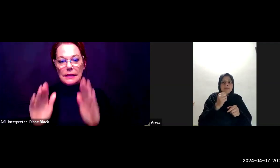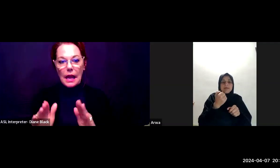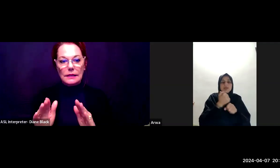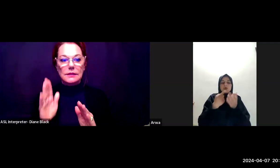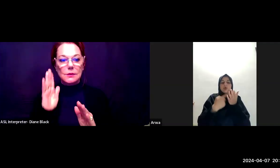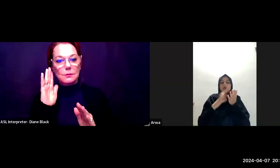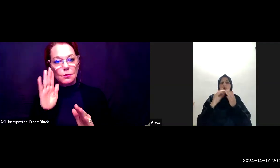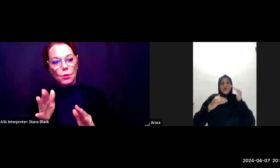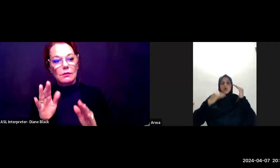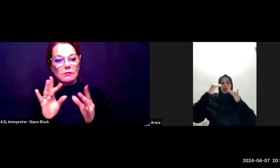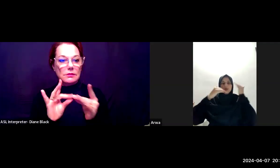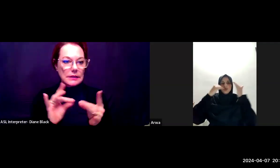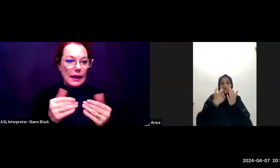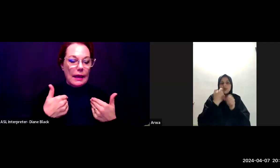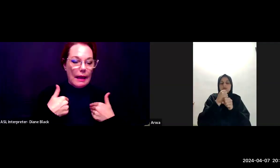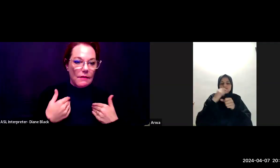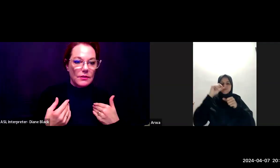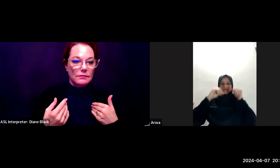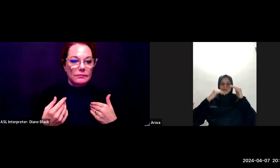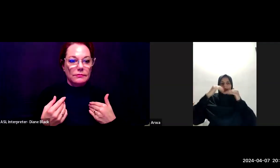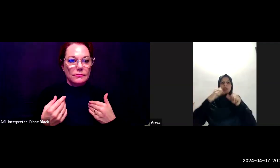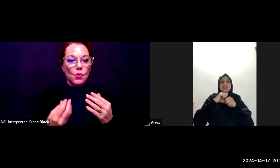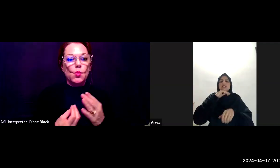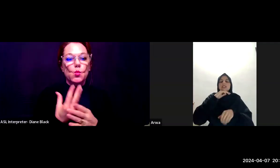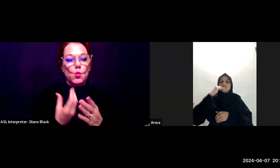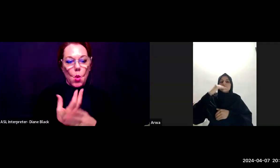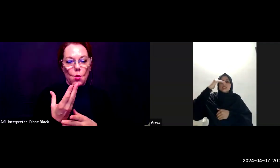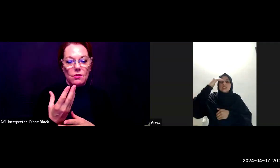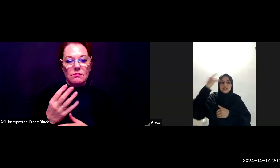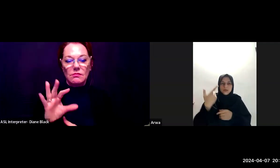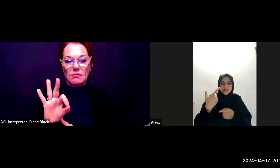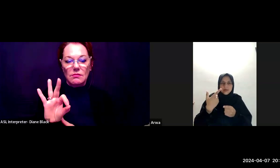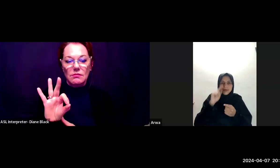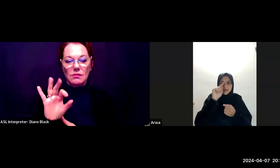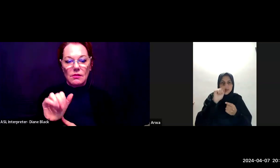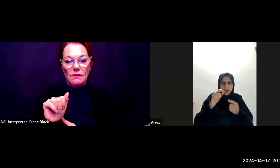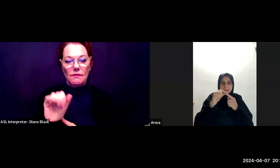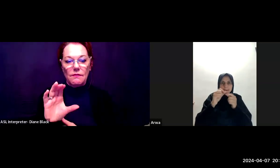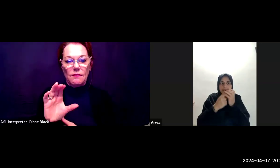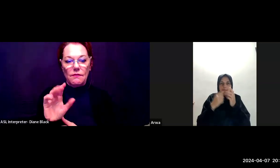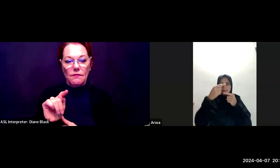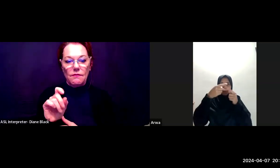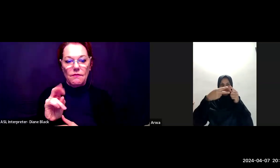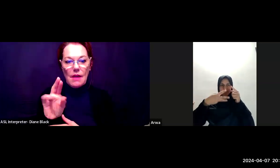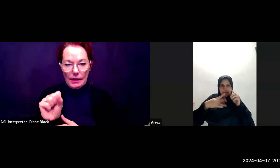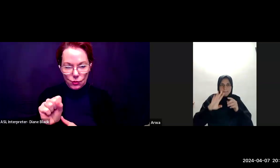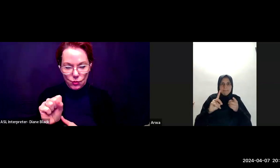in the retina. and therefore uh certain parts of the retina gets revived. uh and therefore the